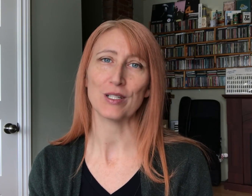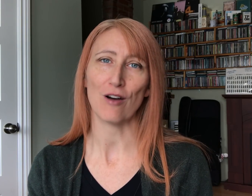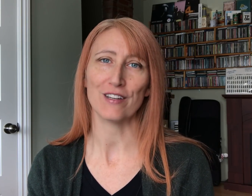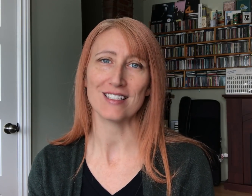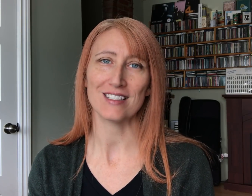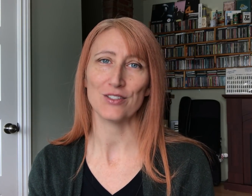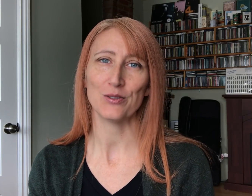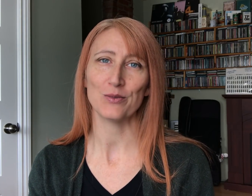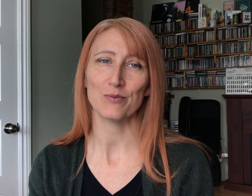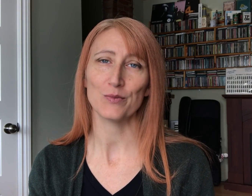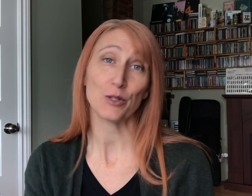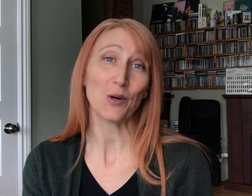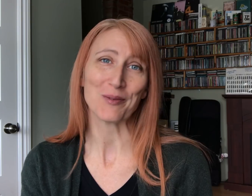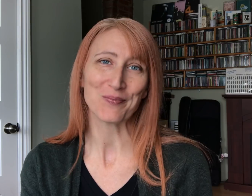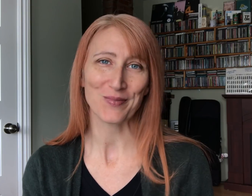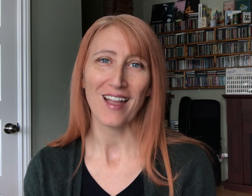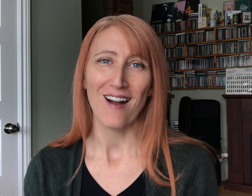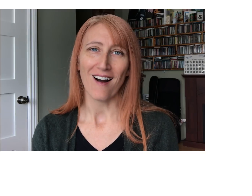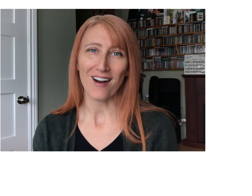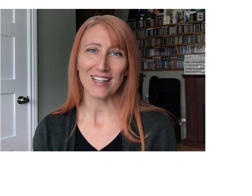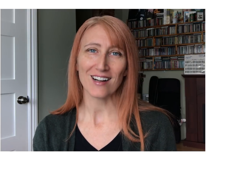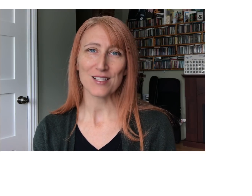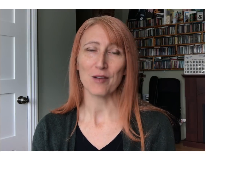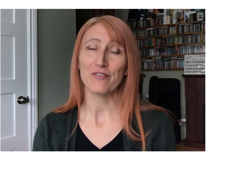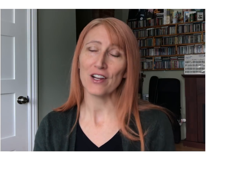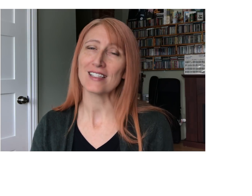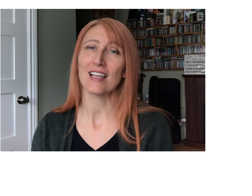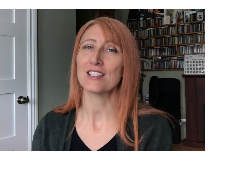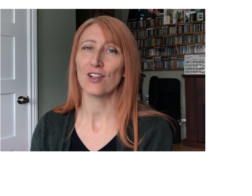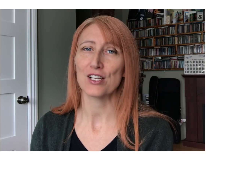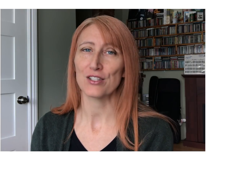confident to learn more. Alright guys, well I'm very excited to launch the